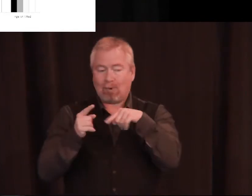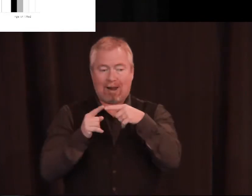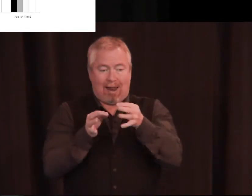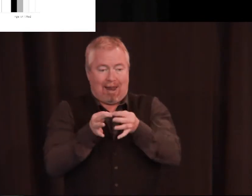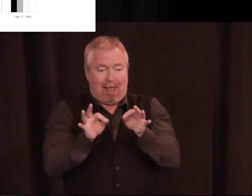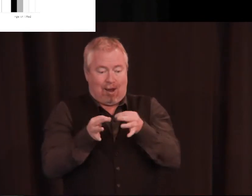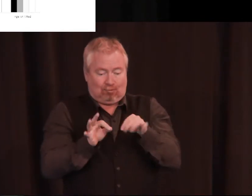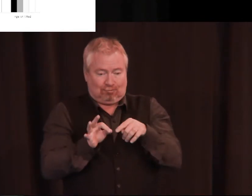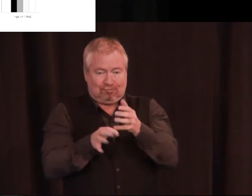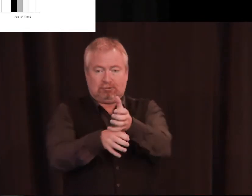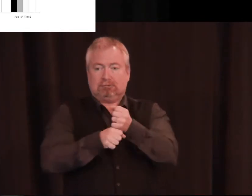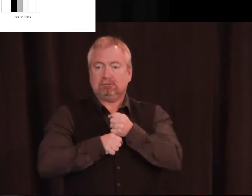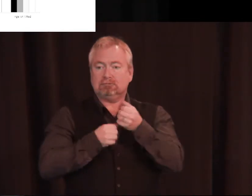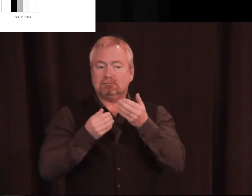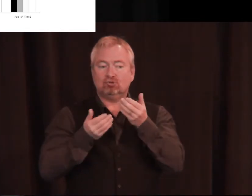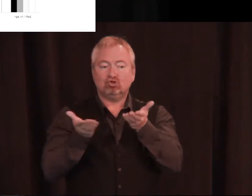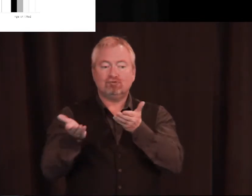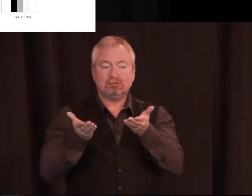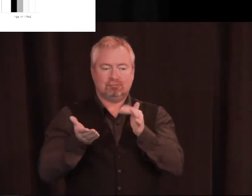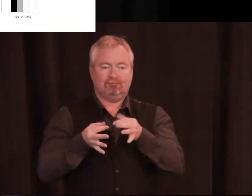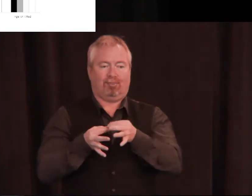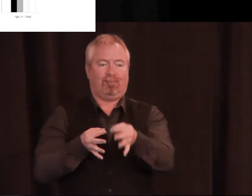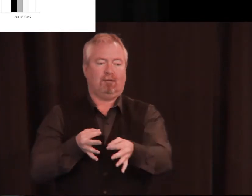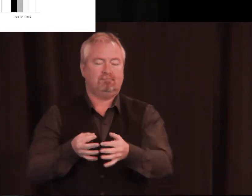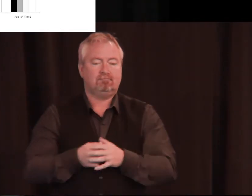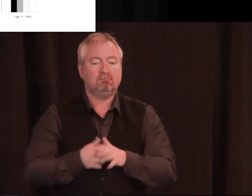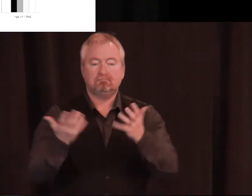The only factor that made a difference was maternal education level.